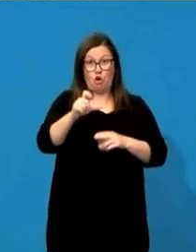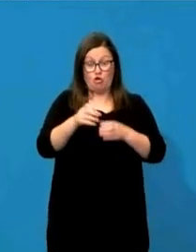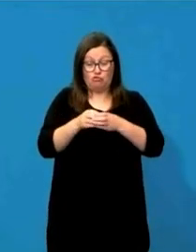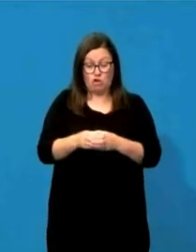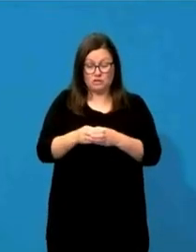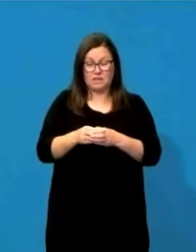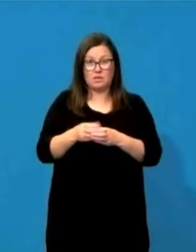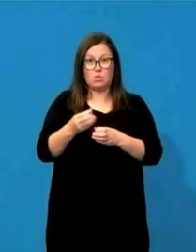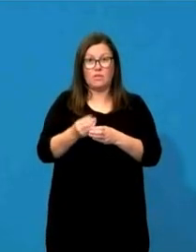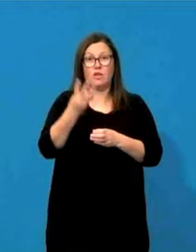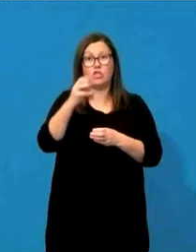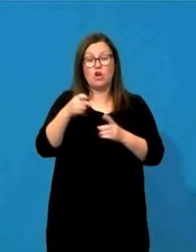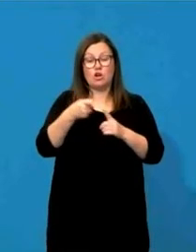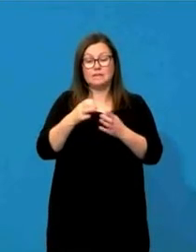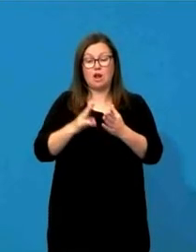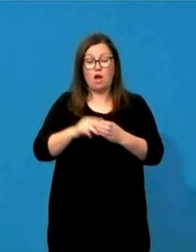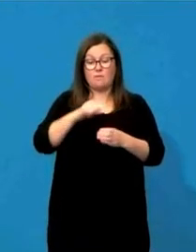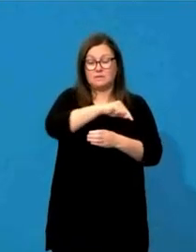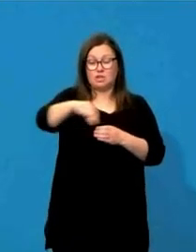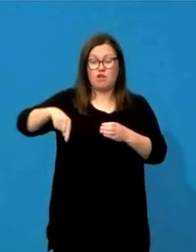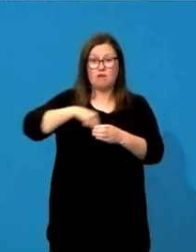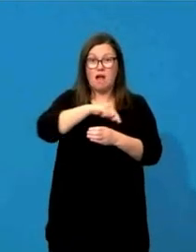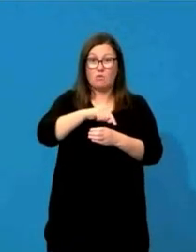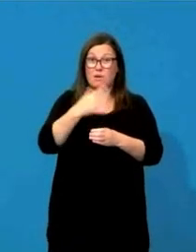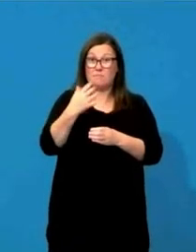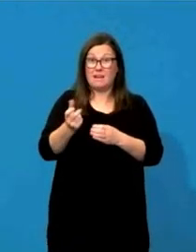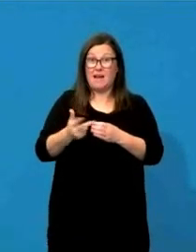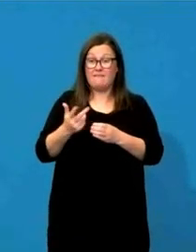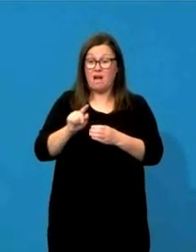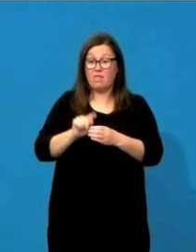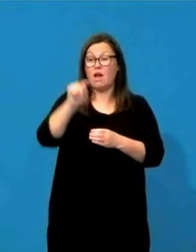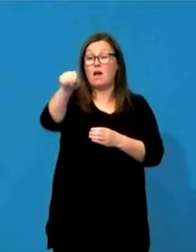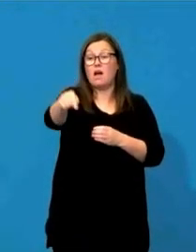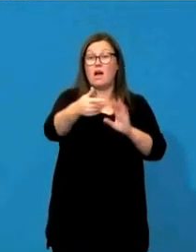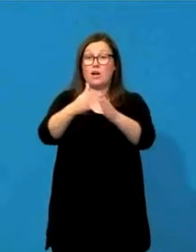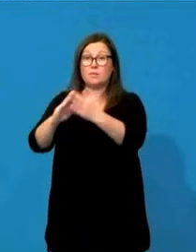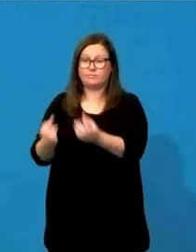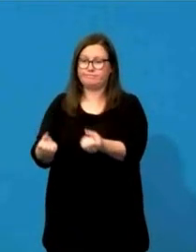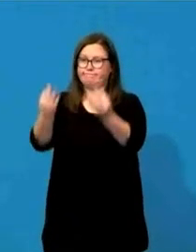And there's also other barriers that exist in the Valley as well in terms of